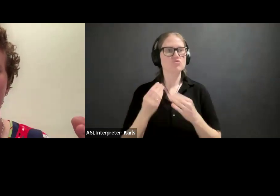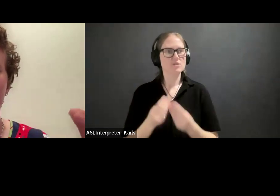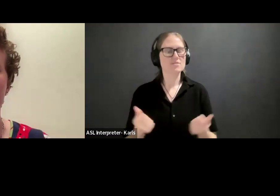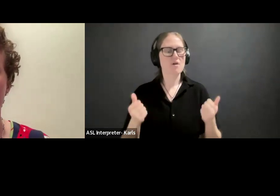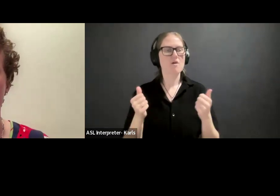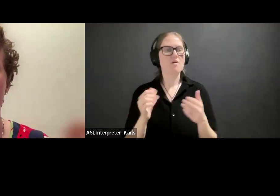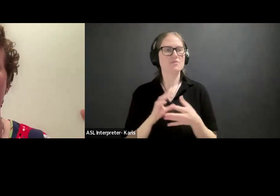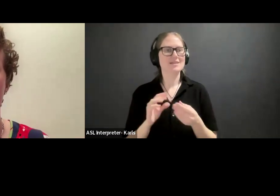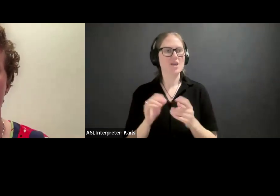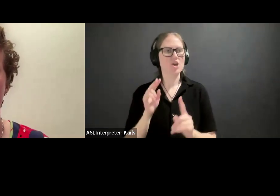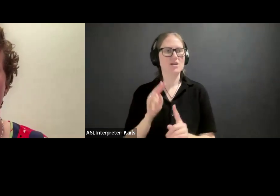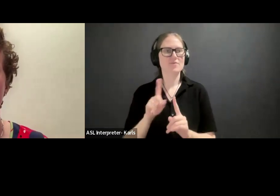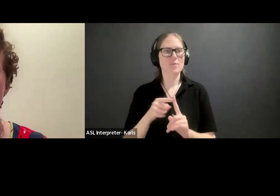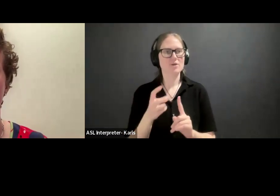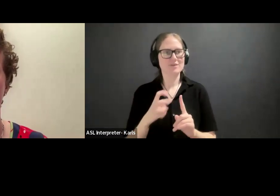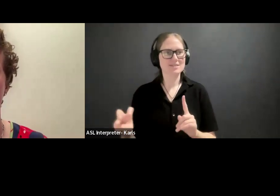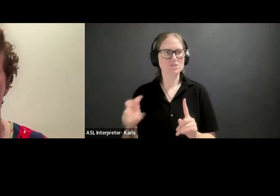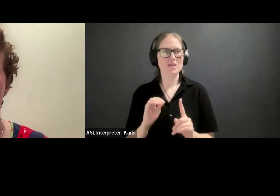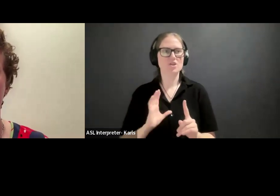transition and transness, um…